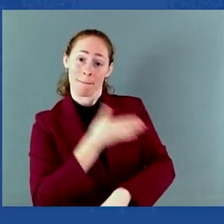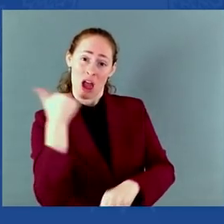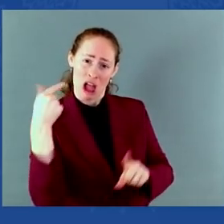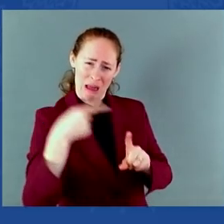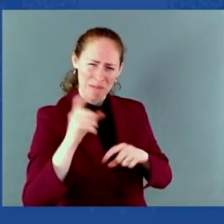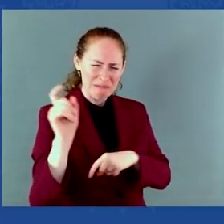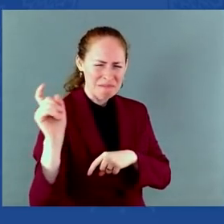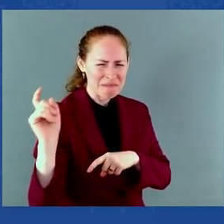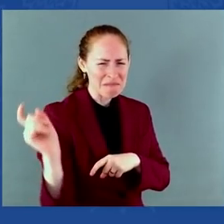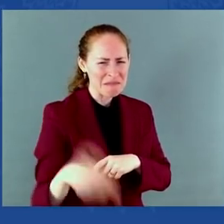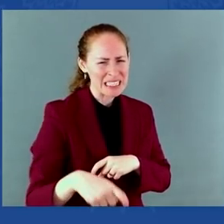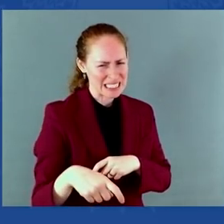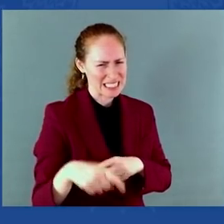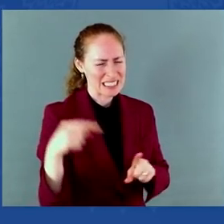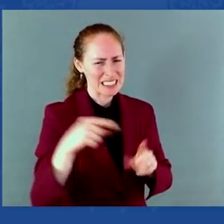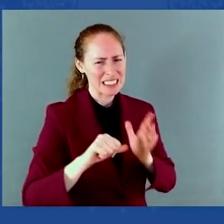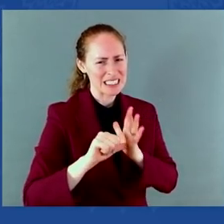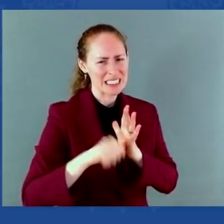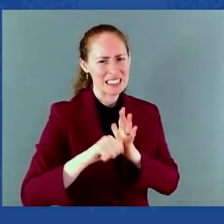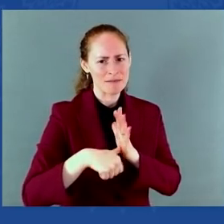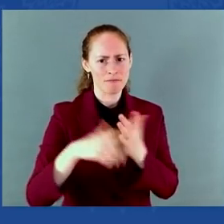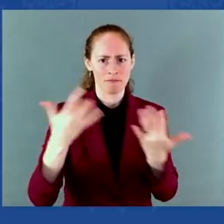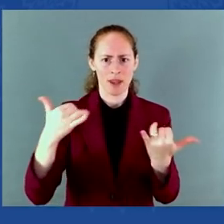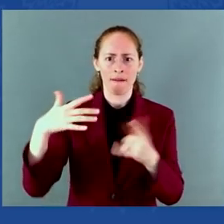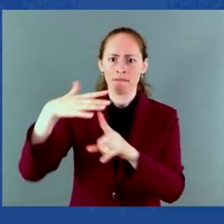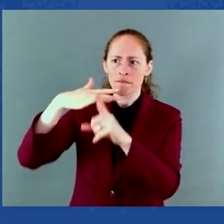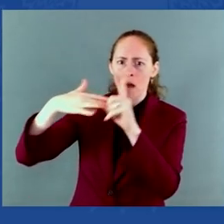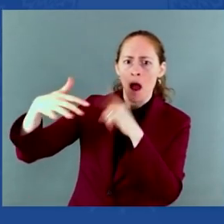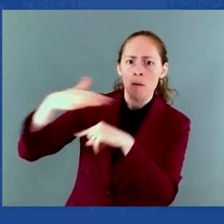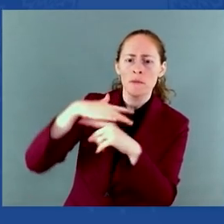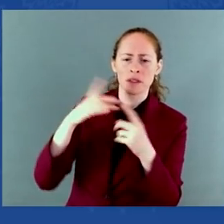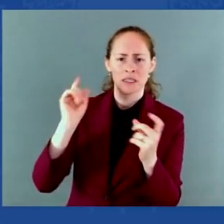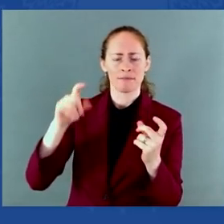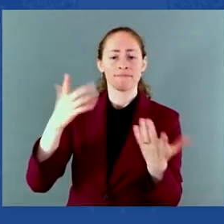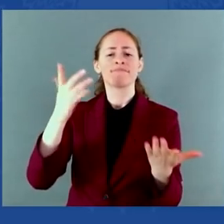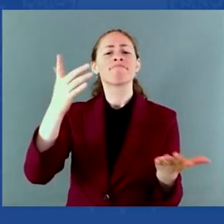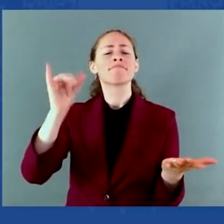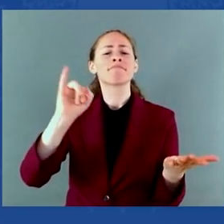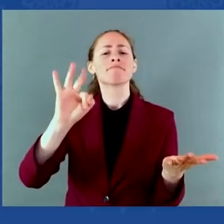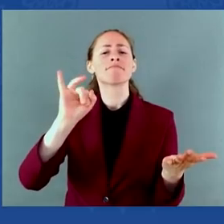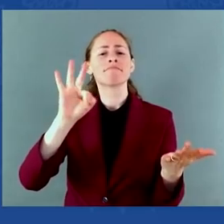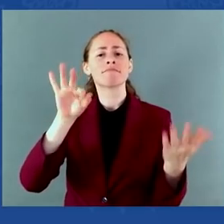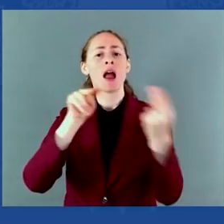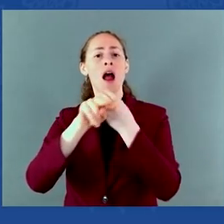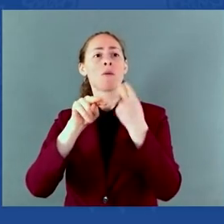If a highway gets washed out, you can't build it back to what it was before, which used to be the measure; you've got to build a couple of feet higher.